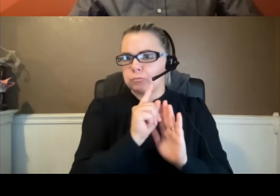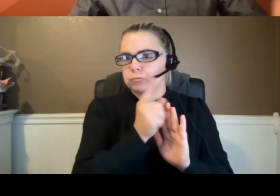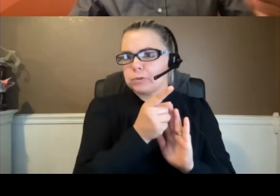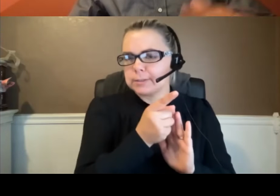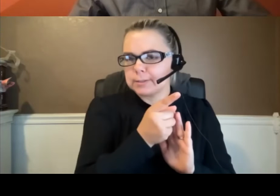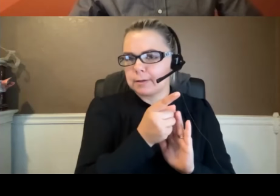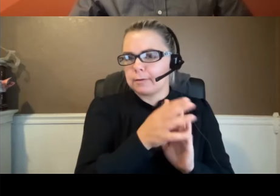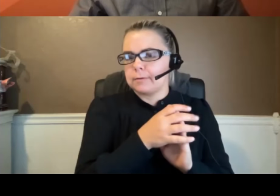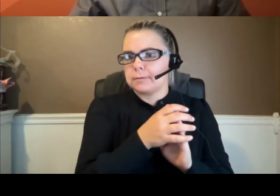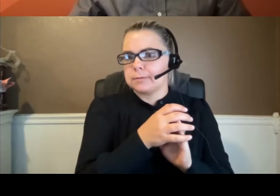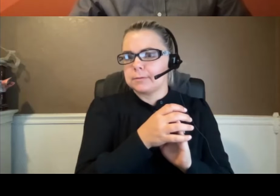with a dashboard.